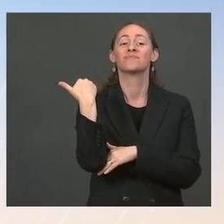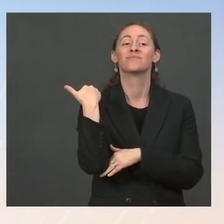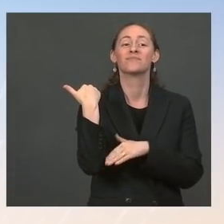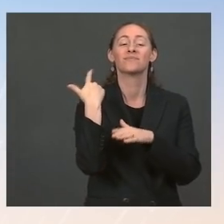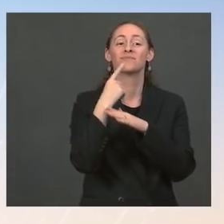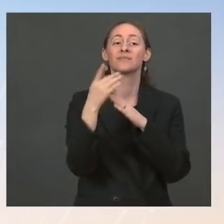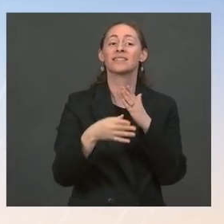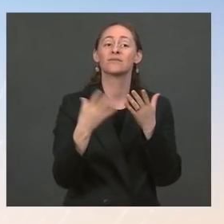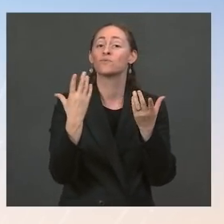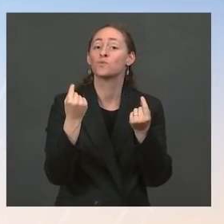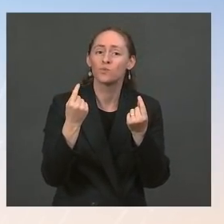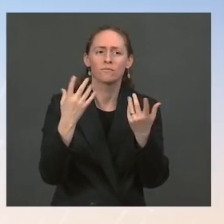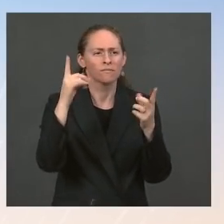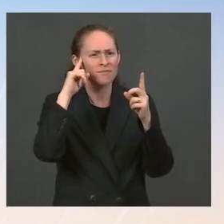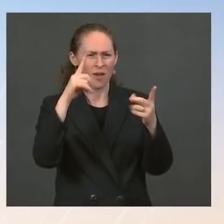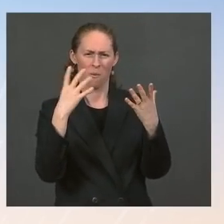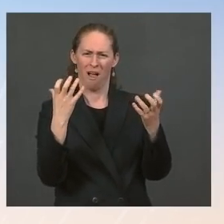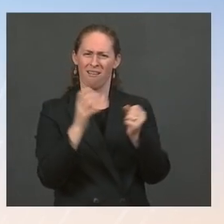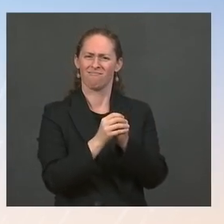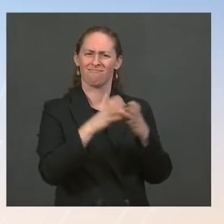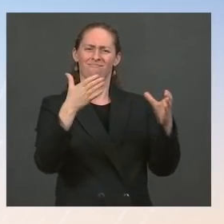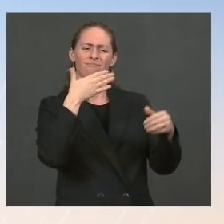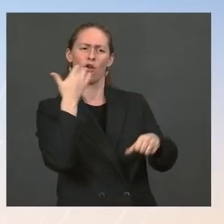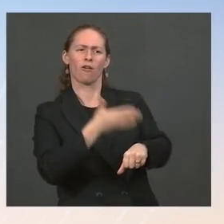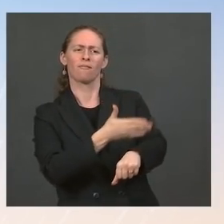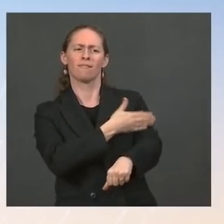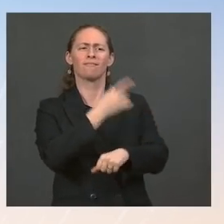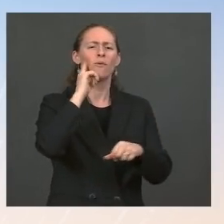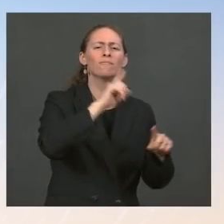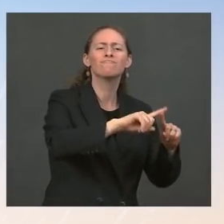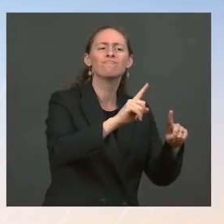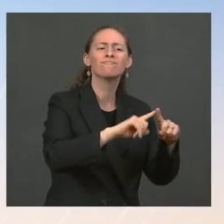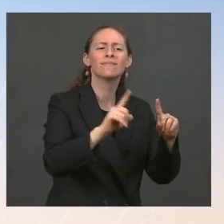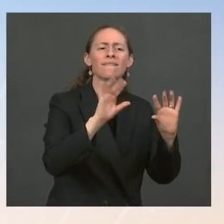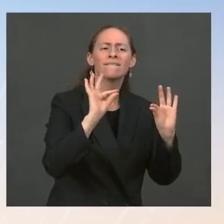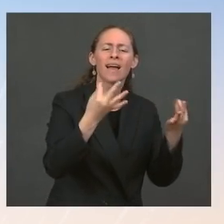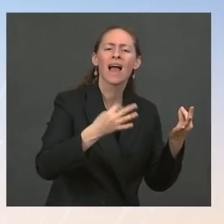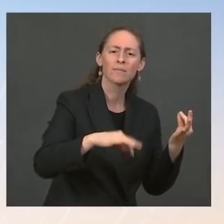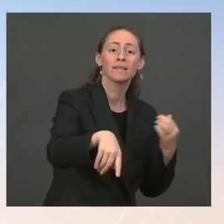for the middle class, speaking with members who represent the full spectrum of views of Hill Democrats